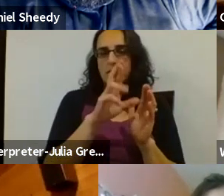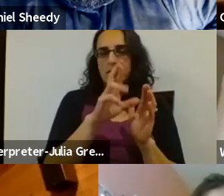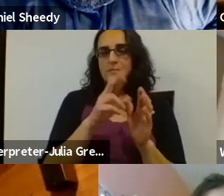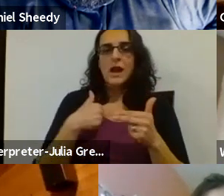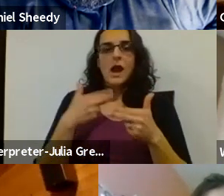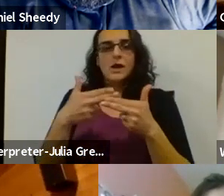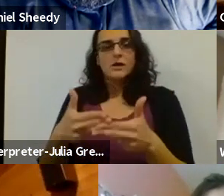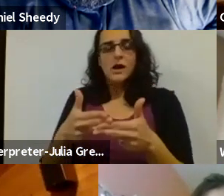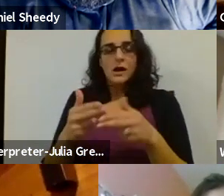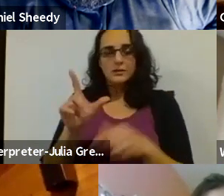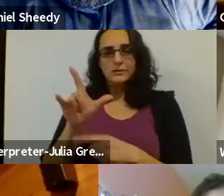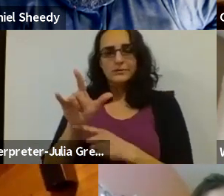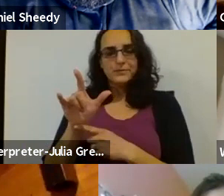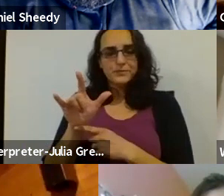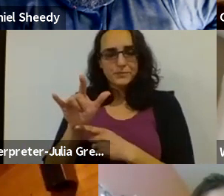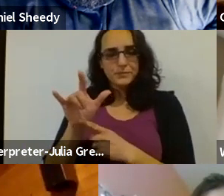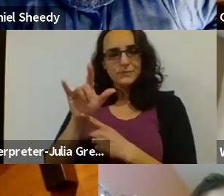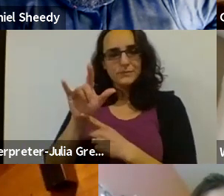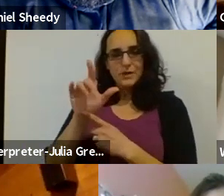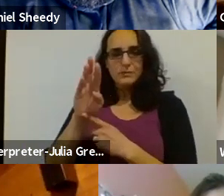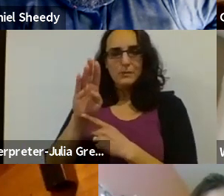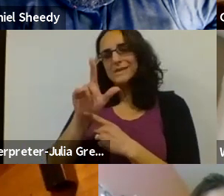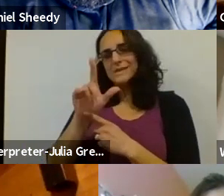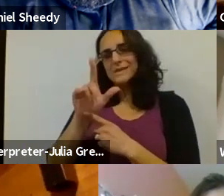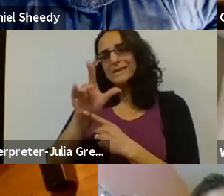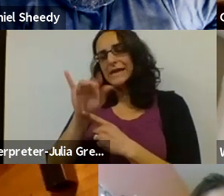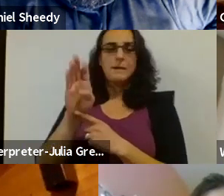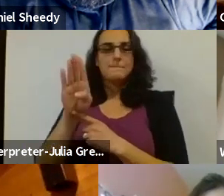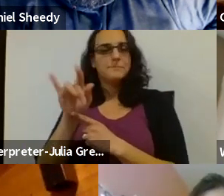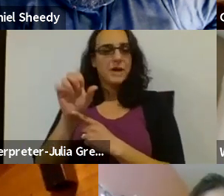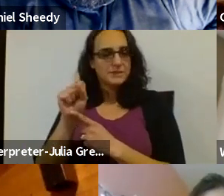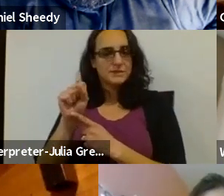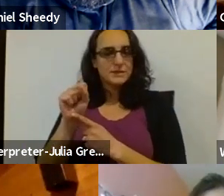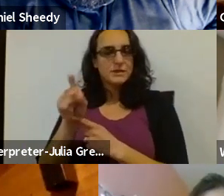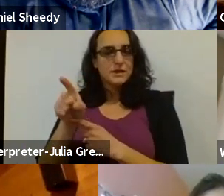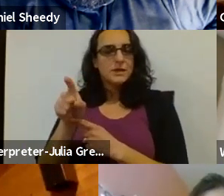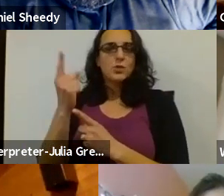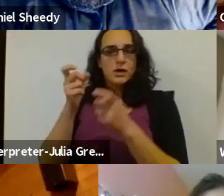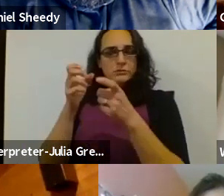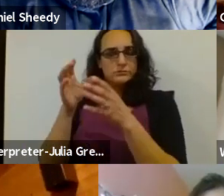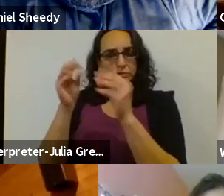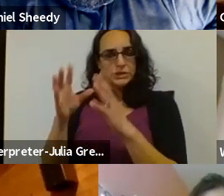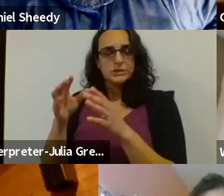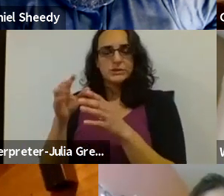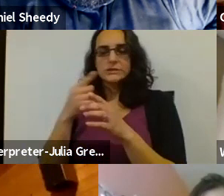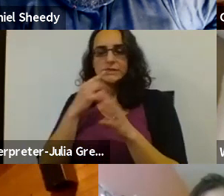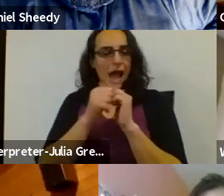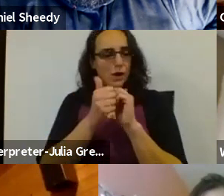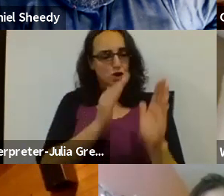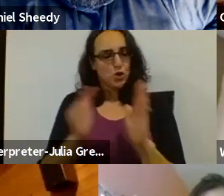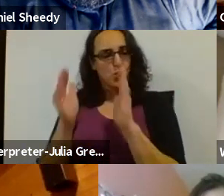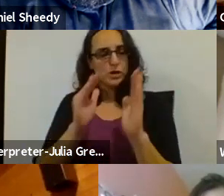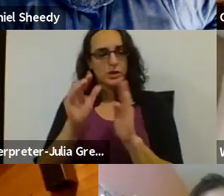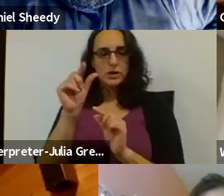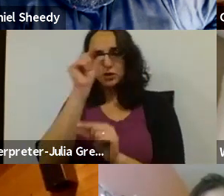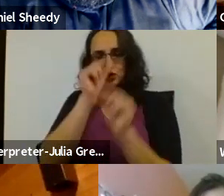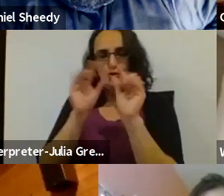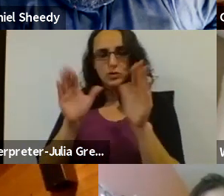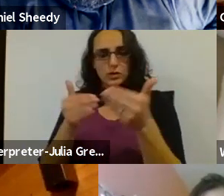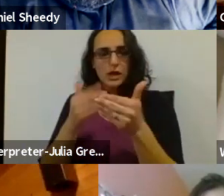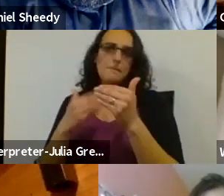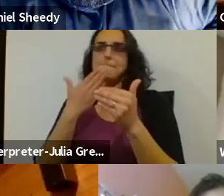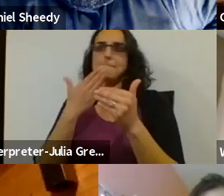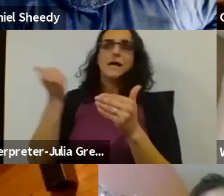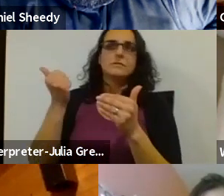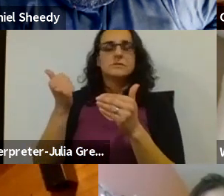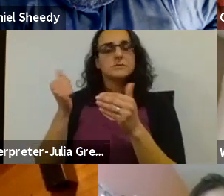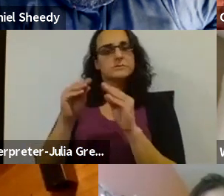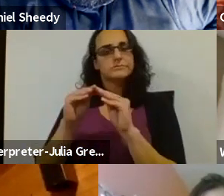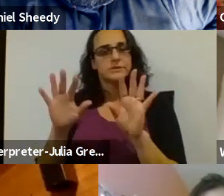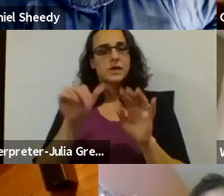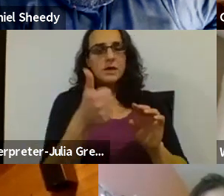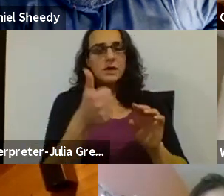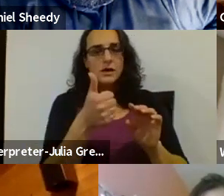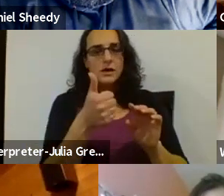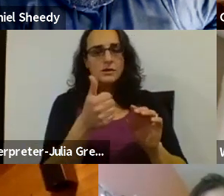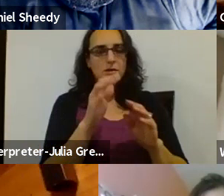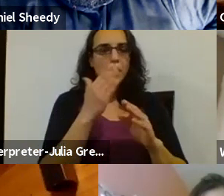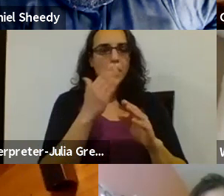Christina Scilingo: Toy so one educator particular focused on how she organizes her google classroom for maximum efficiency and the other on creating digital stickers or badges for student feedback.